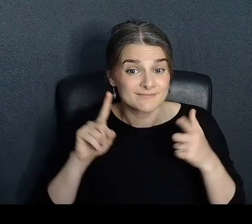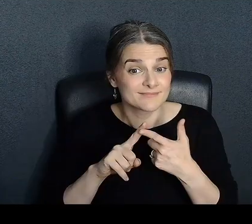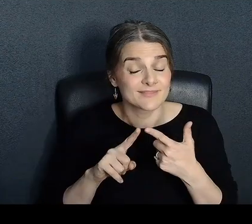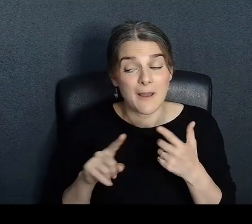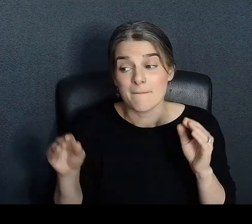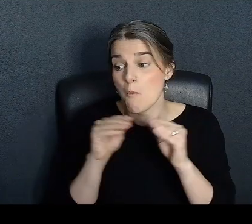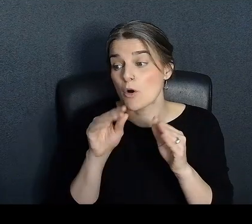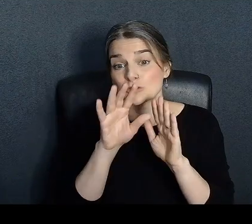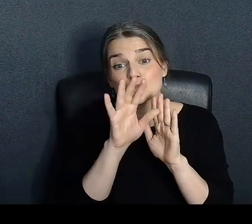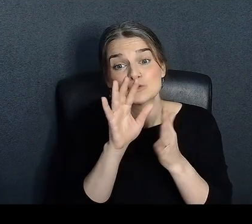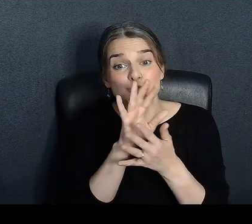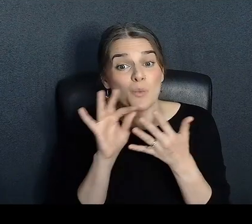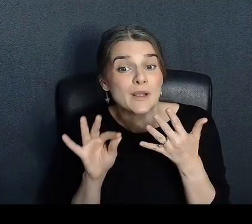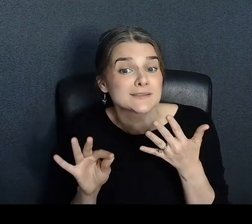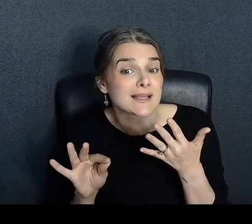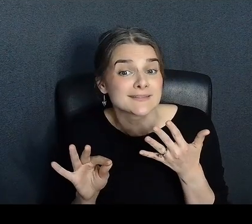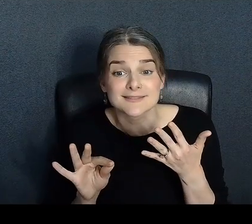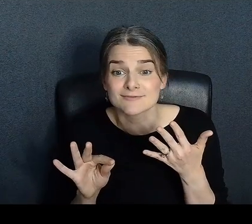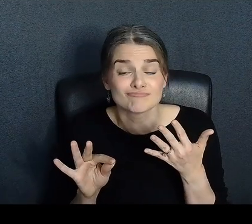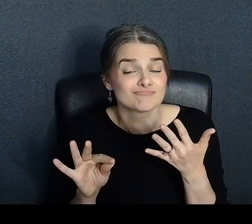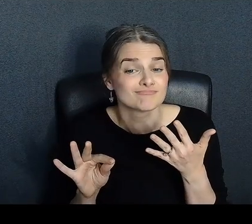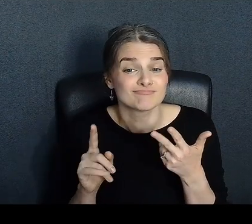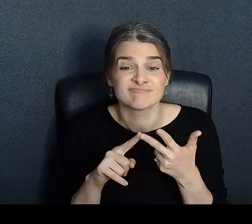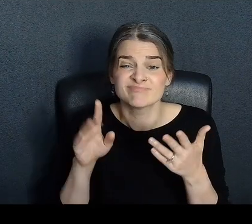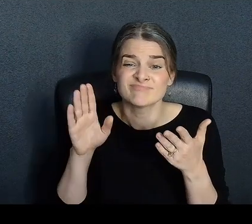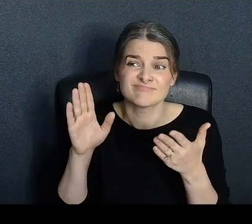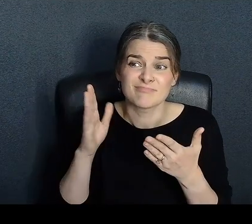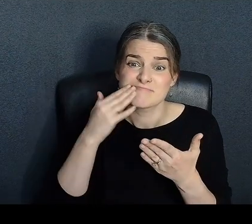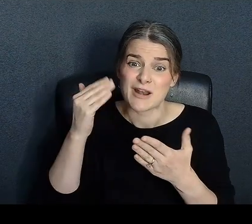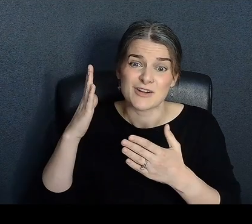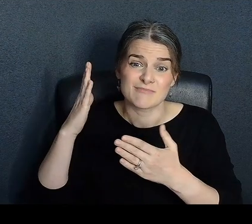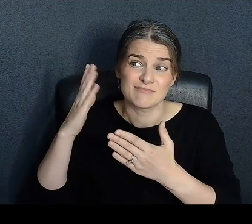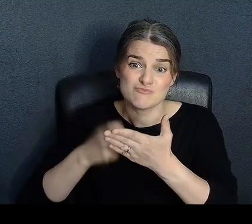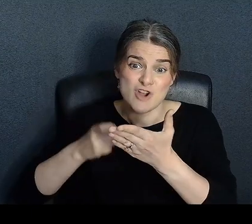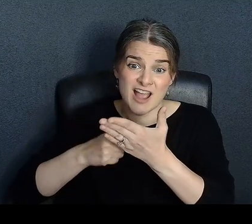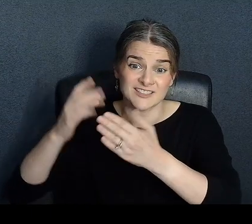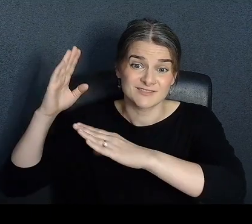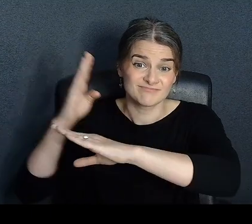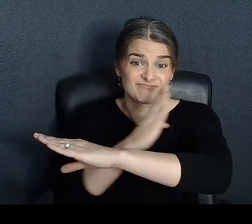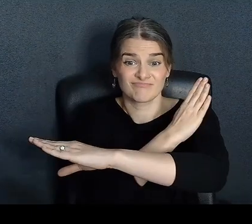There's a better price range, but it's a less unified experience.